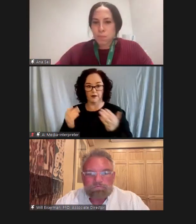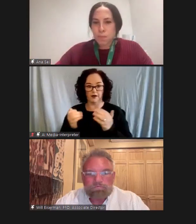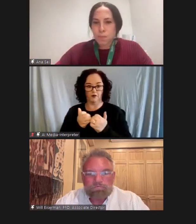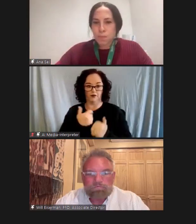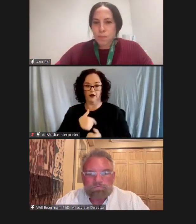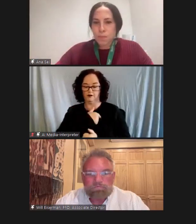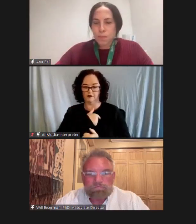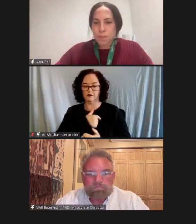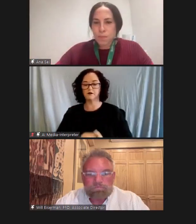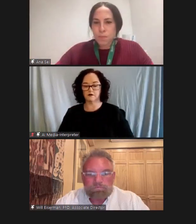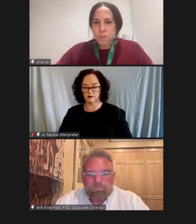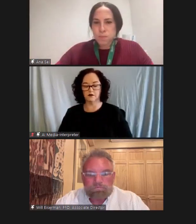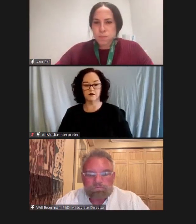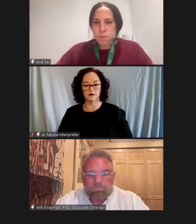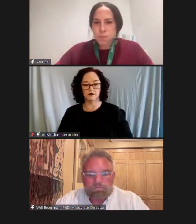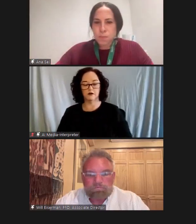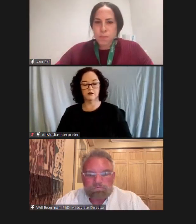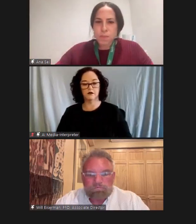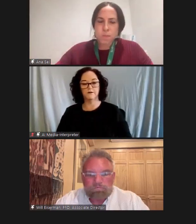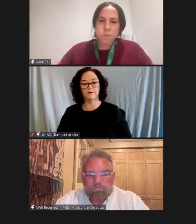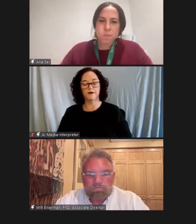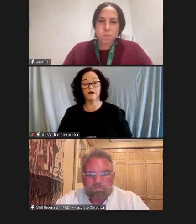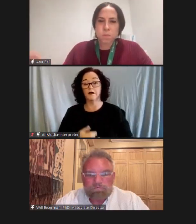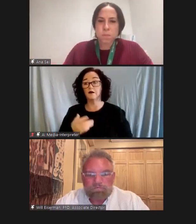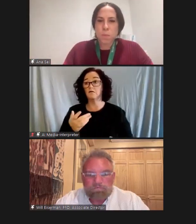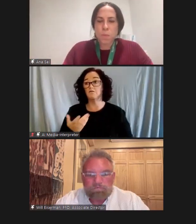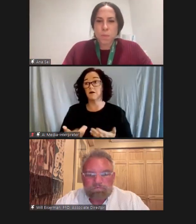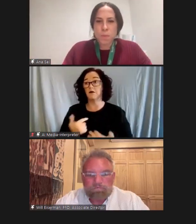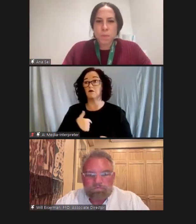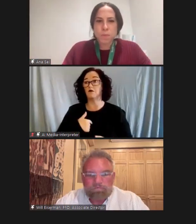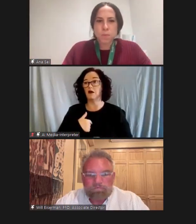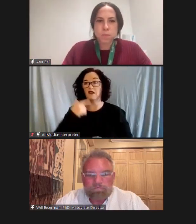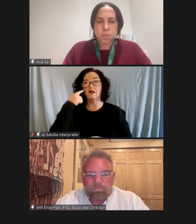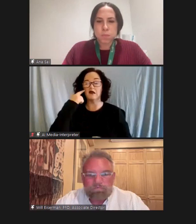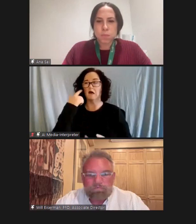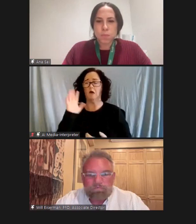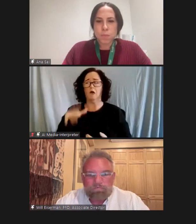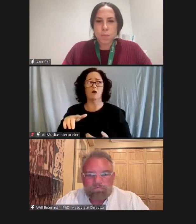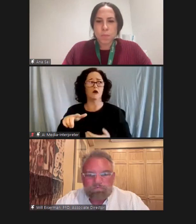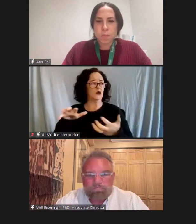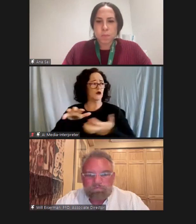that would be really really confusing